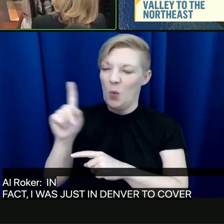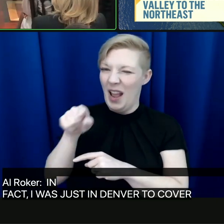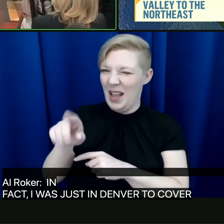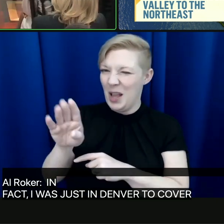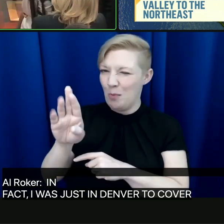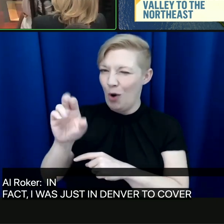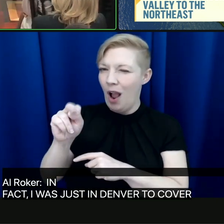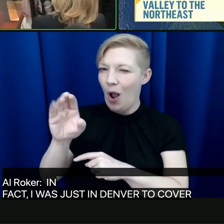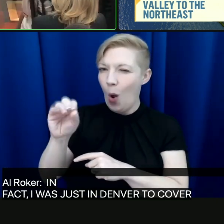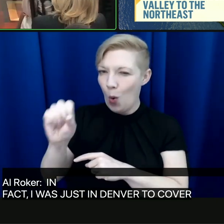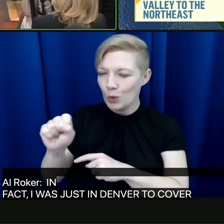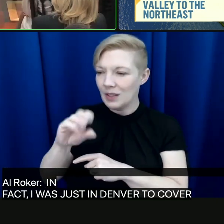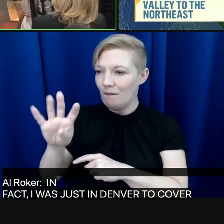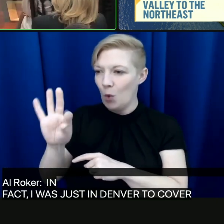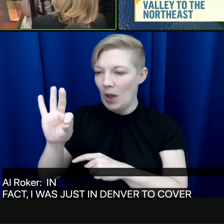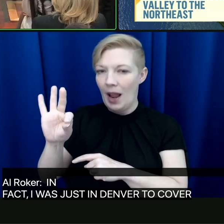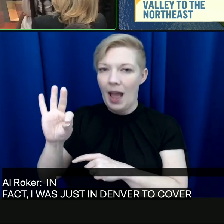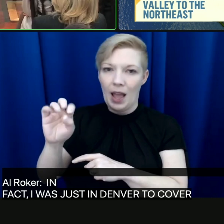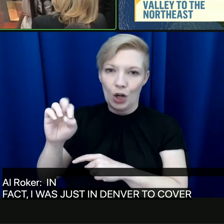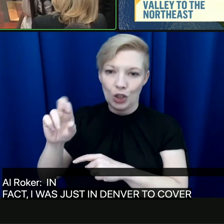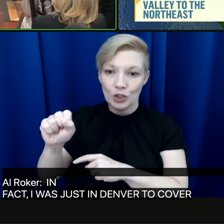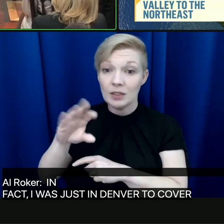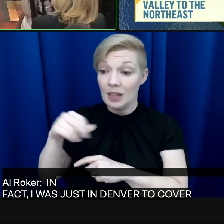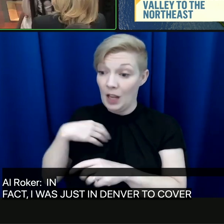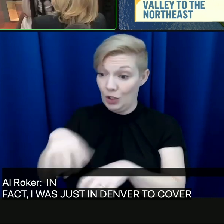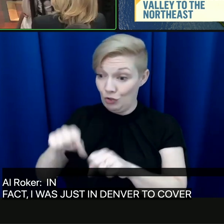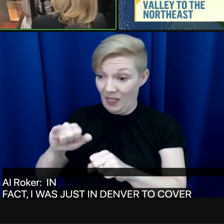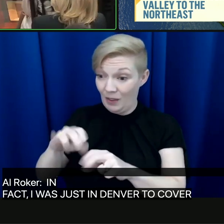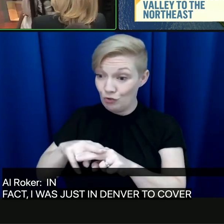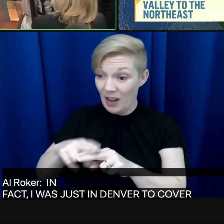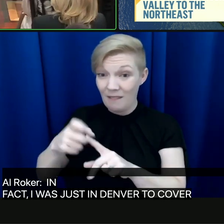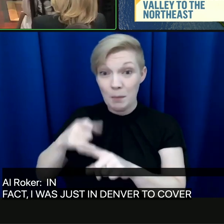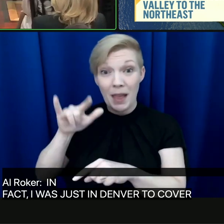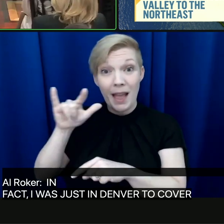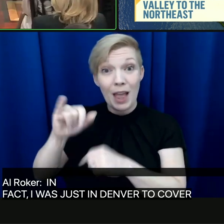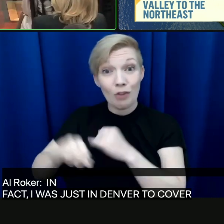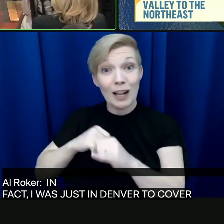and I took the train from Denver International Airport. I love I'm a big light rail fan.